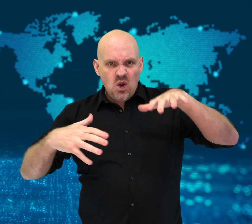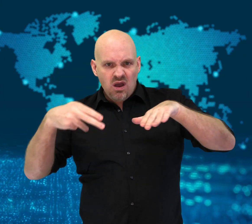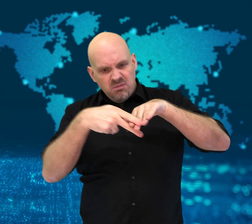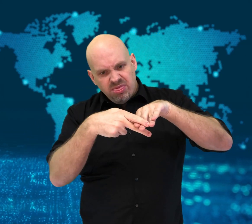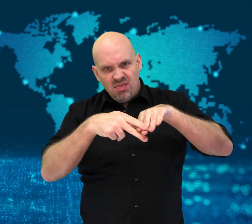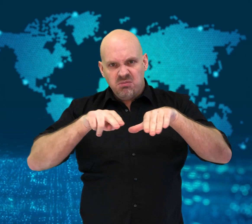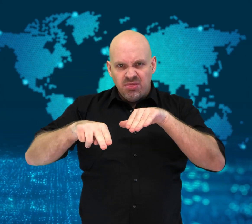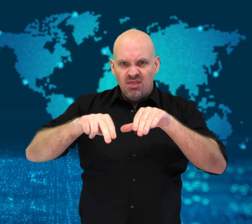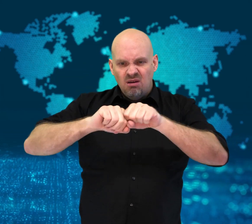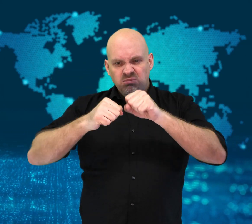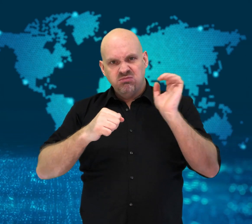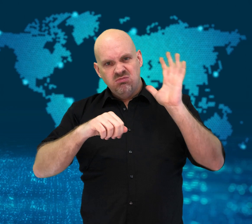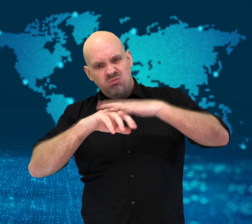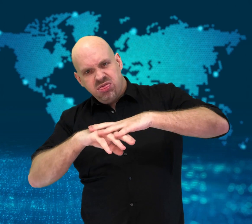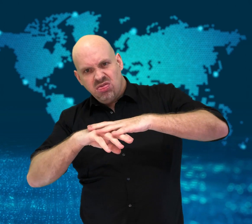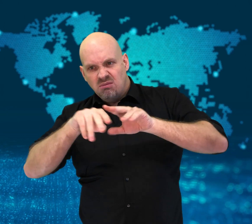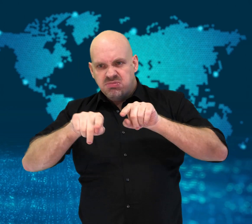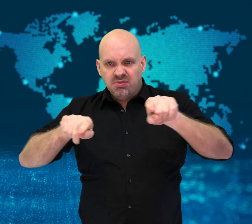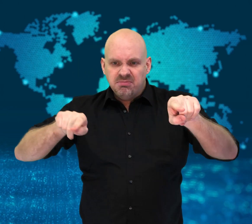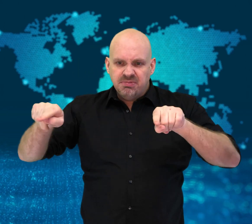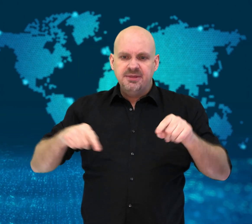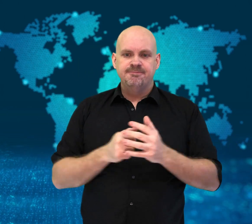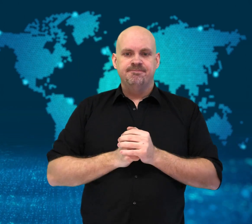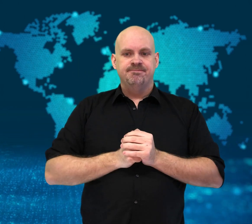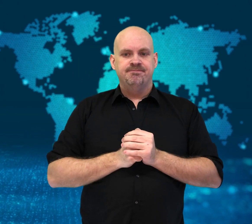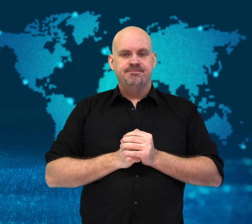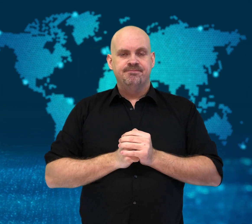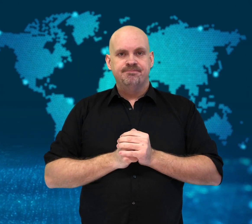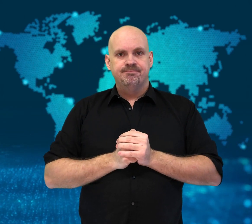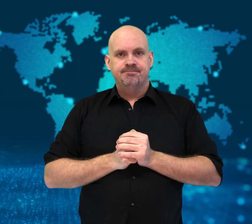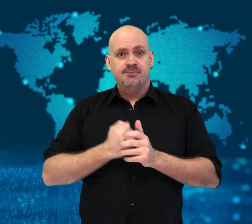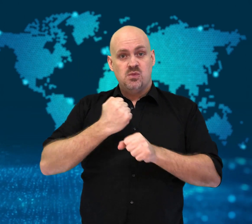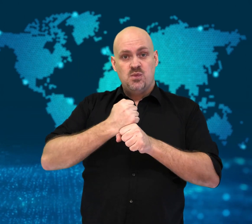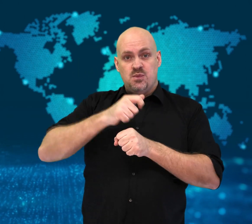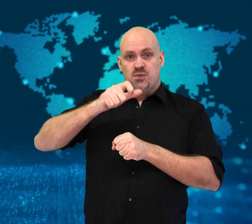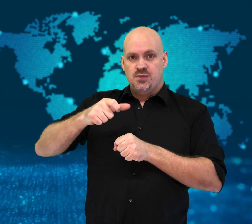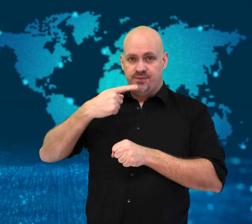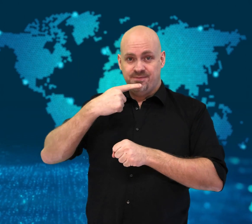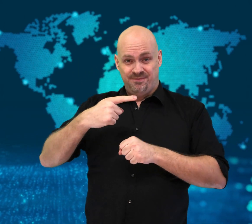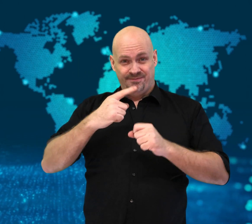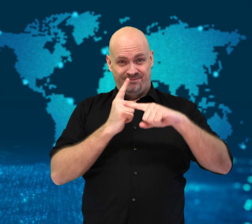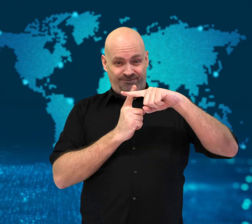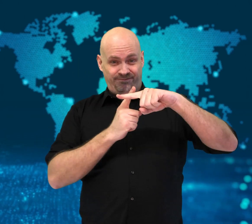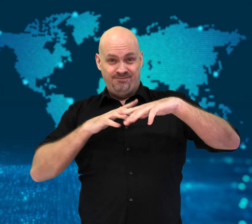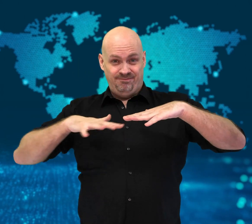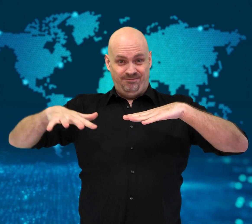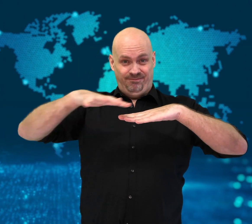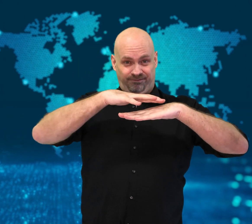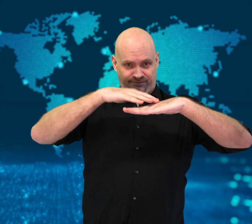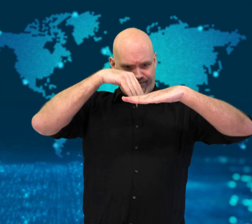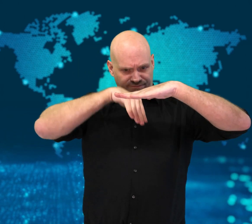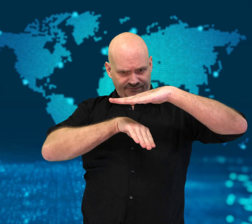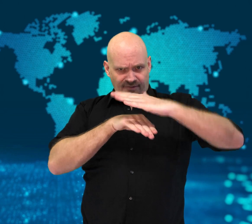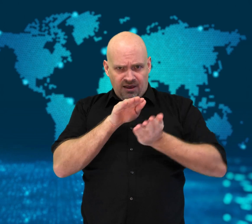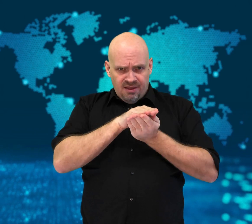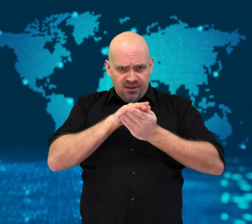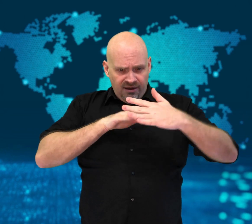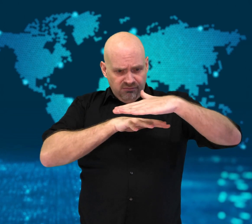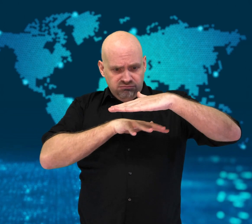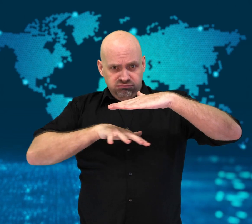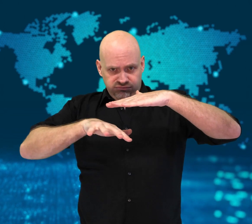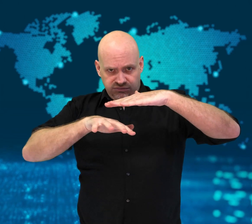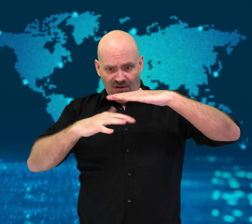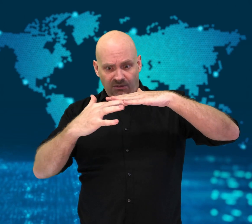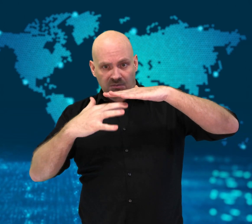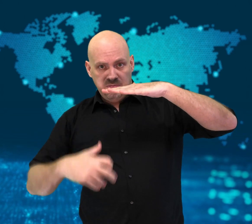Officials say the area below the cemetery has been blocked to keep